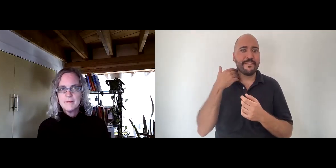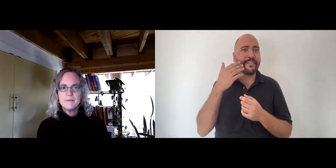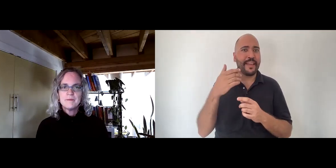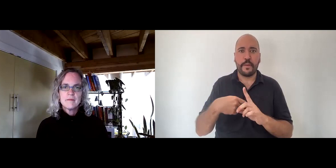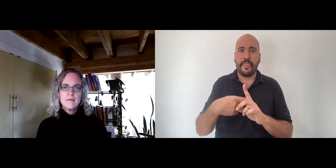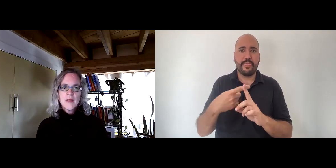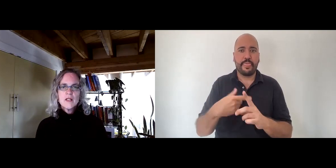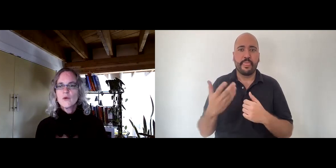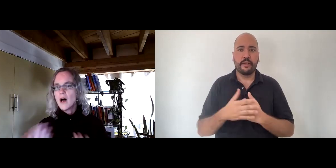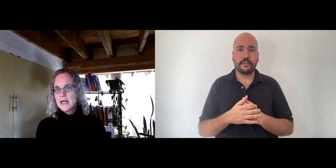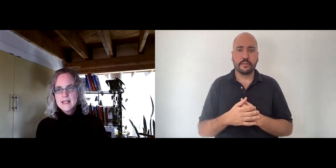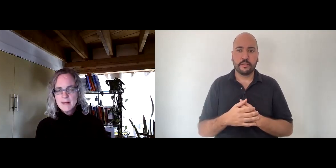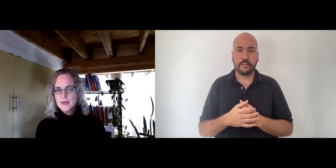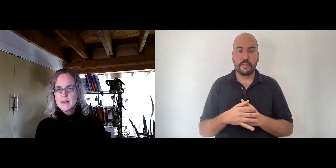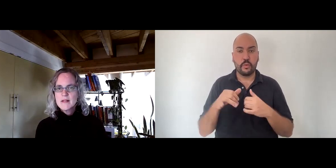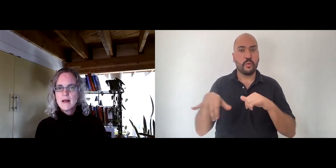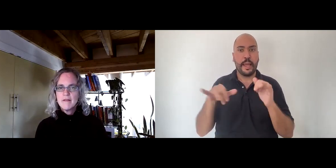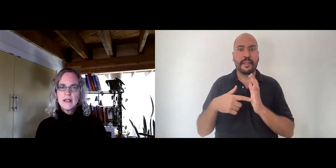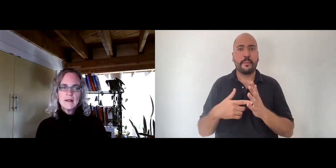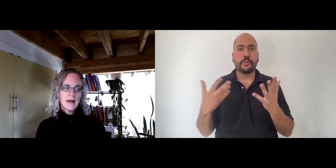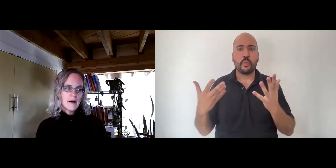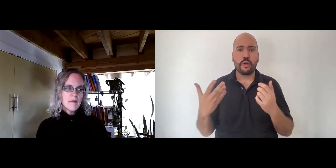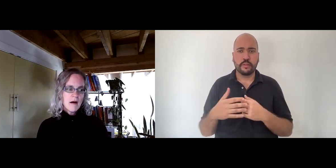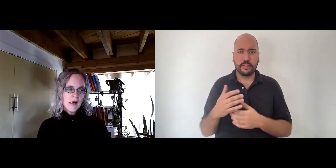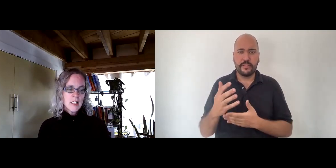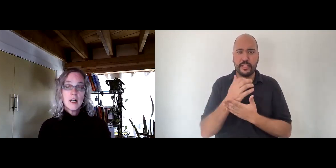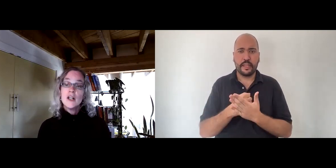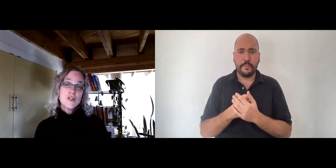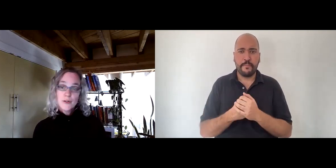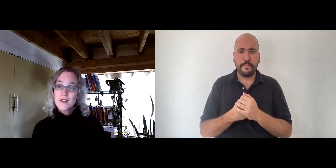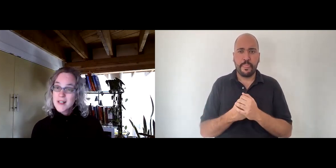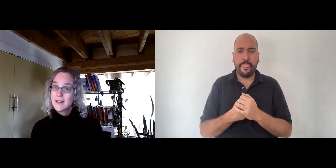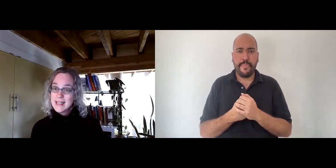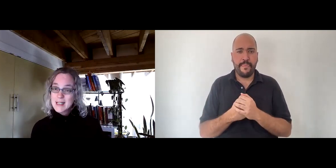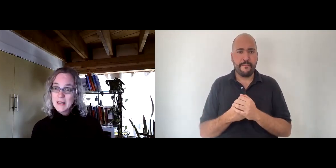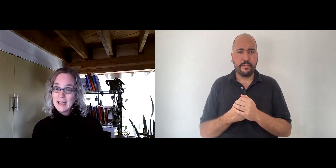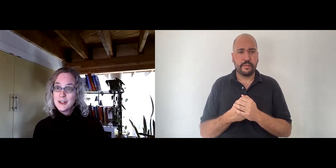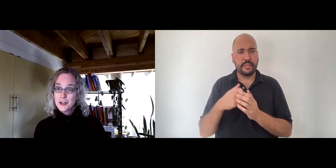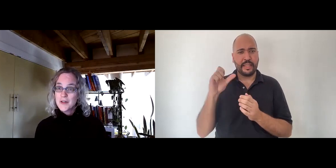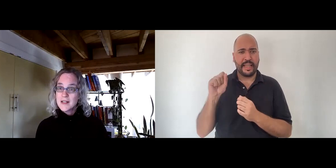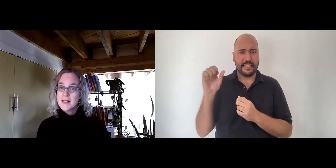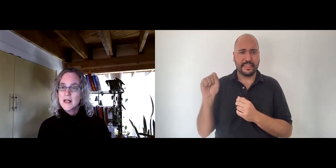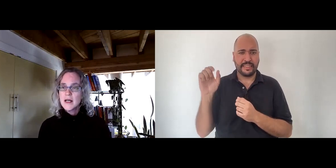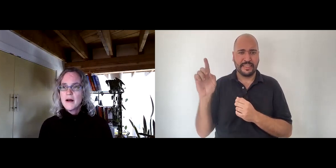So common examples of income are social security disability insurance,